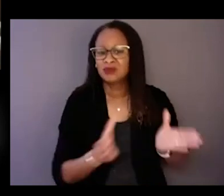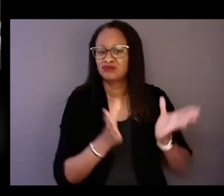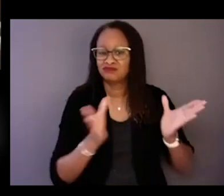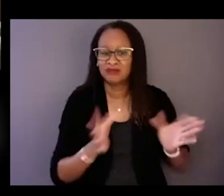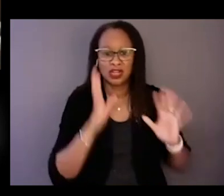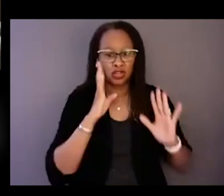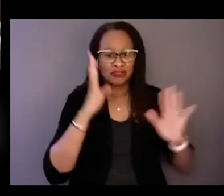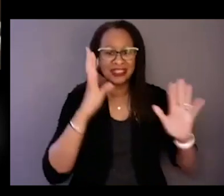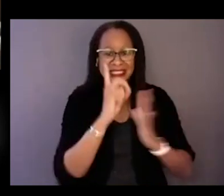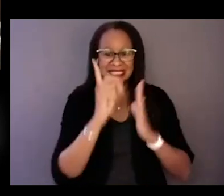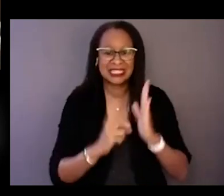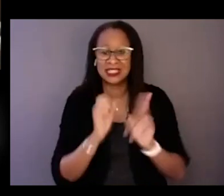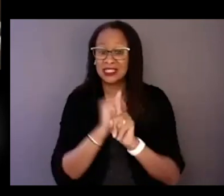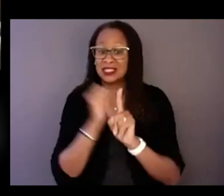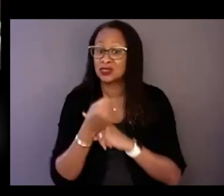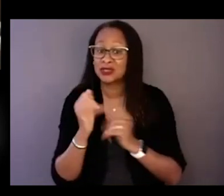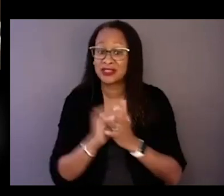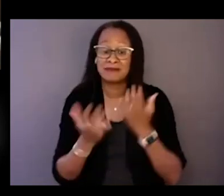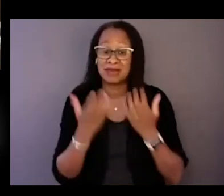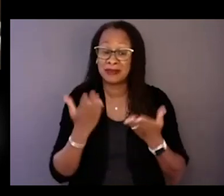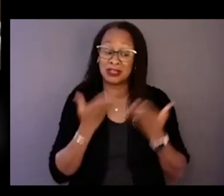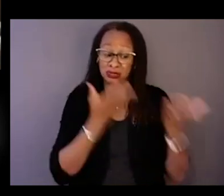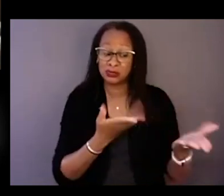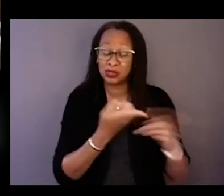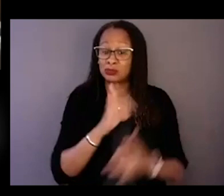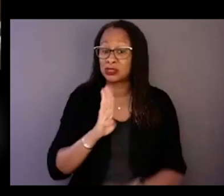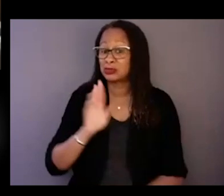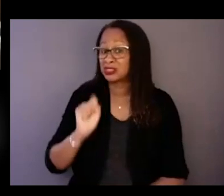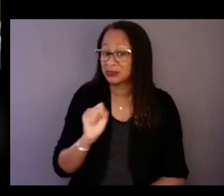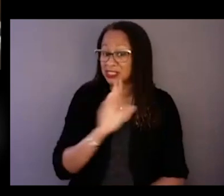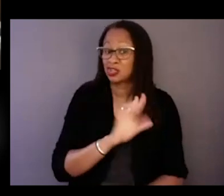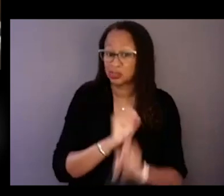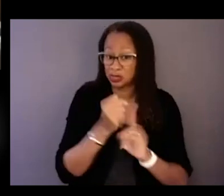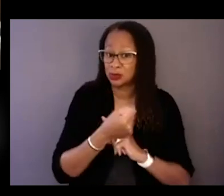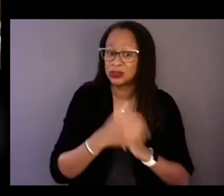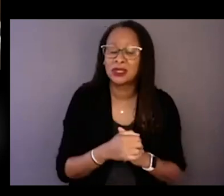designing the circumstances that may have contributed to Britney's circumstances, ultimately.